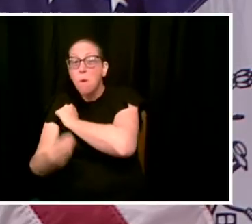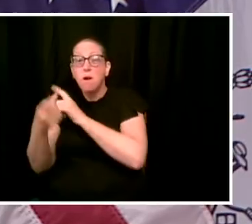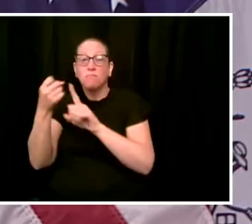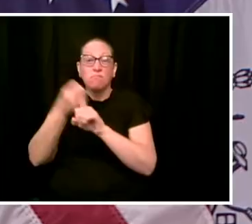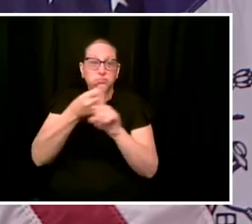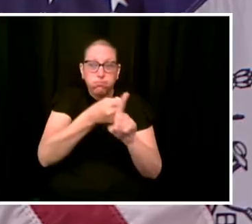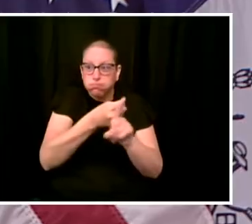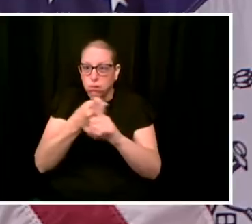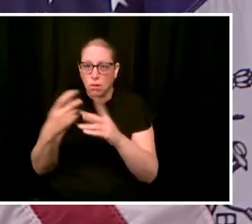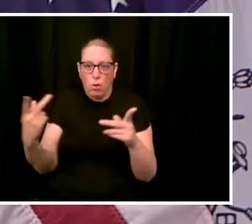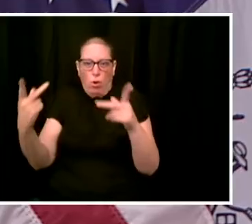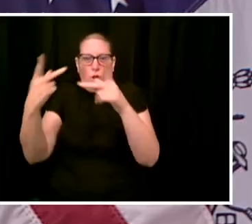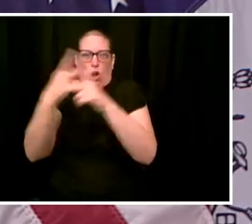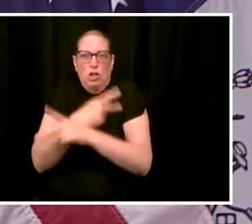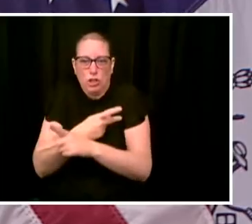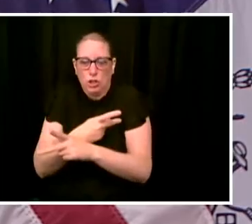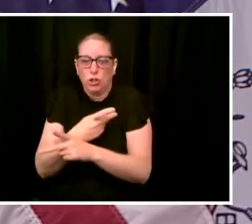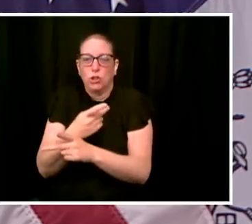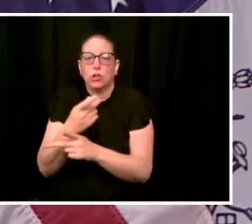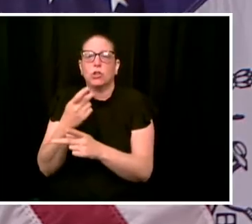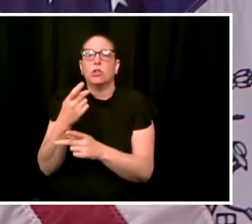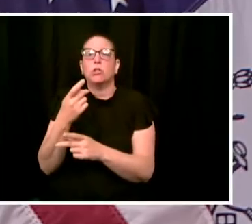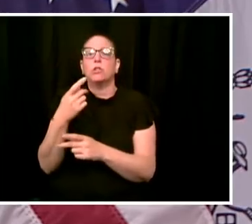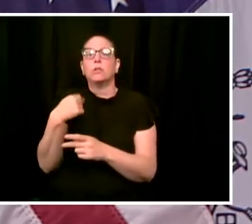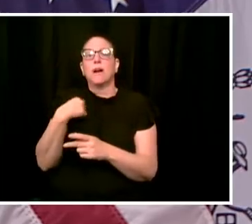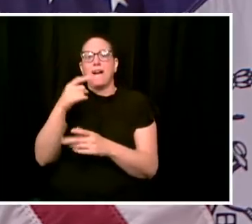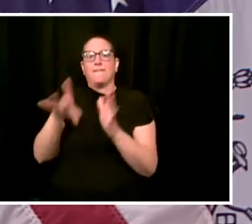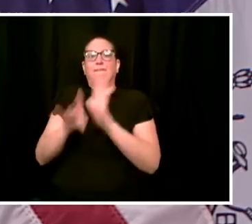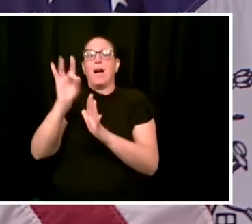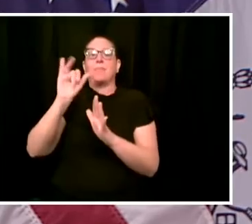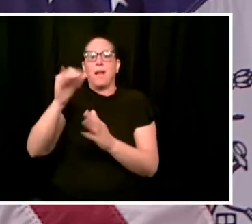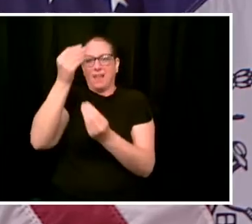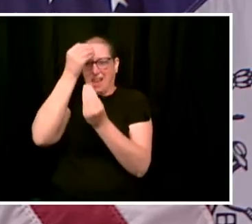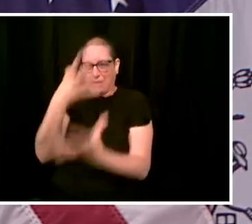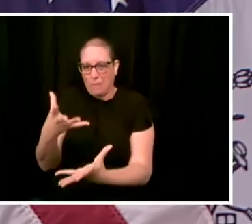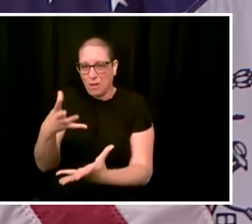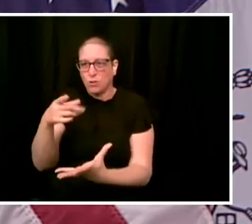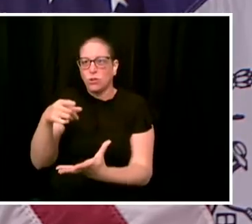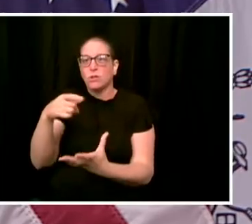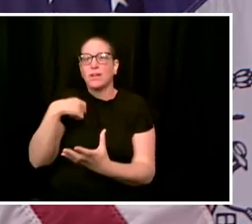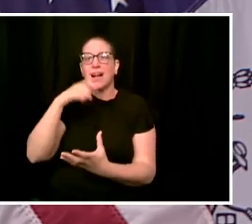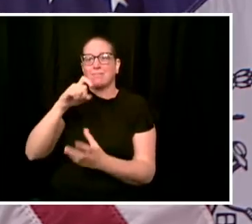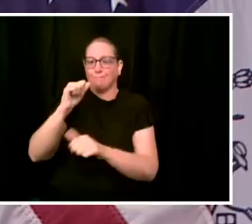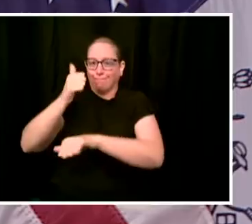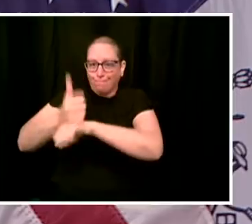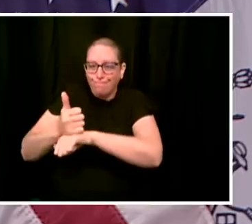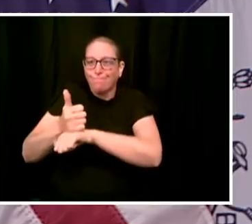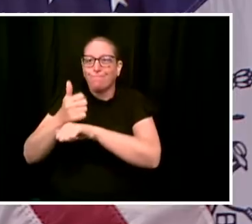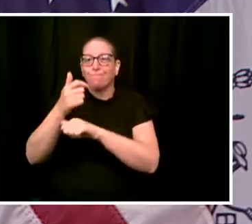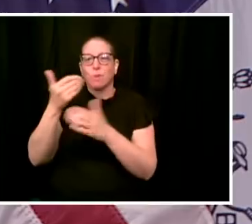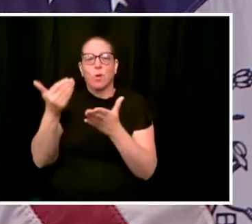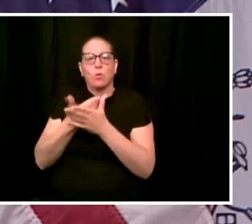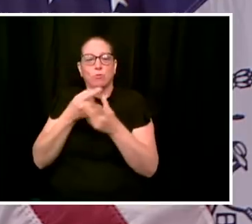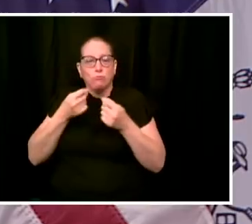TOWARDS ADDRESSING THE GRASS ROOTS AND THE ISDPATIRIES. SO NOW WE ARE GOING TO CONTINUE TO DEEPEN THOSE